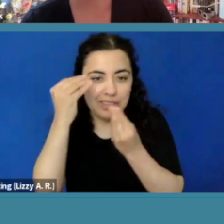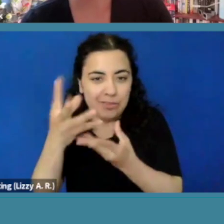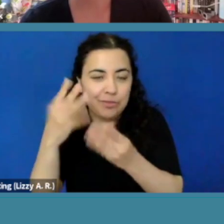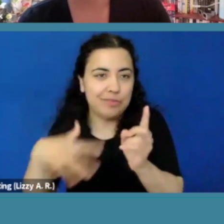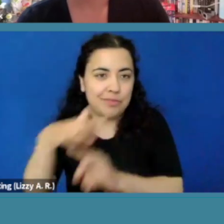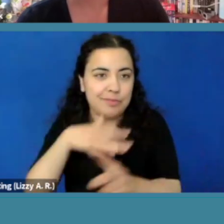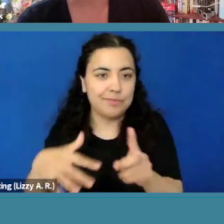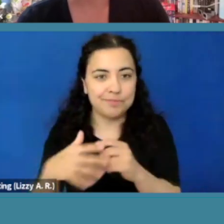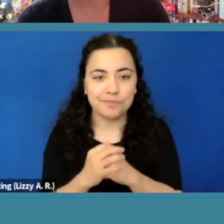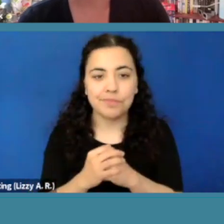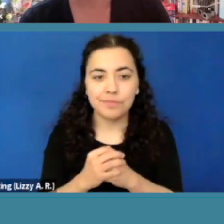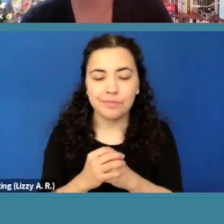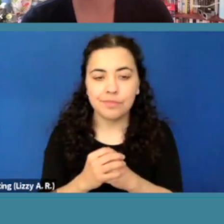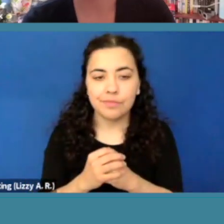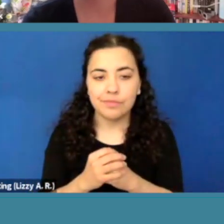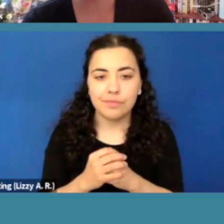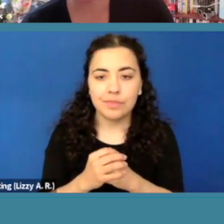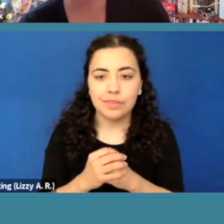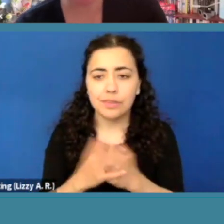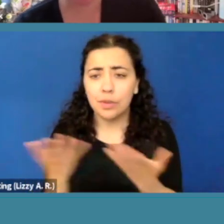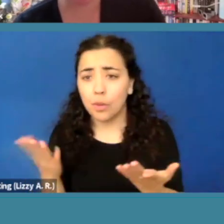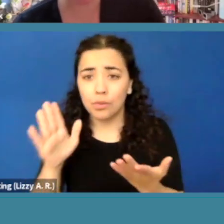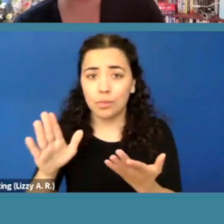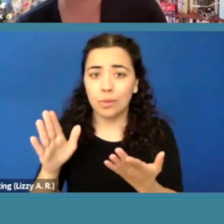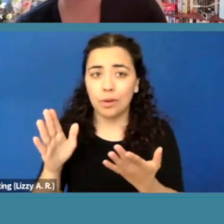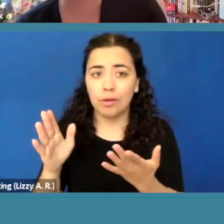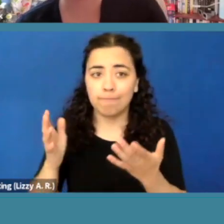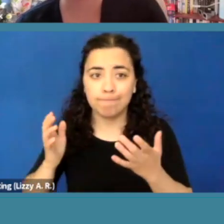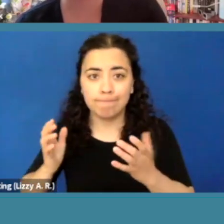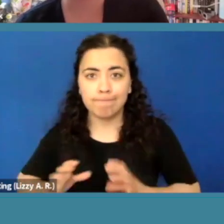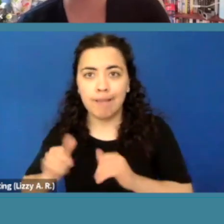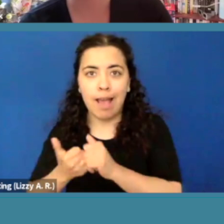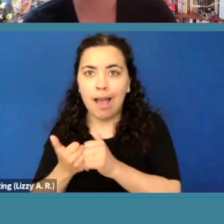So how are your patrons getting information about your program,